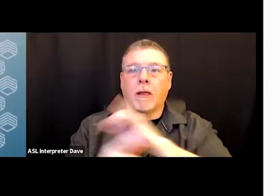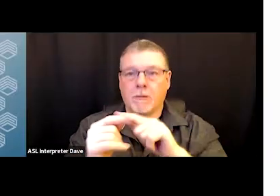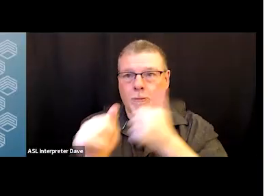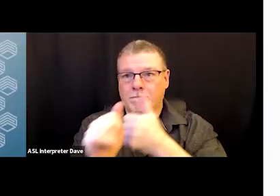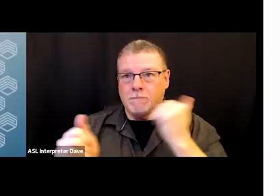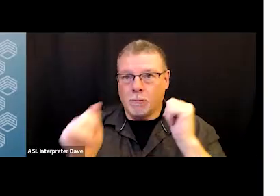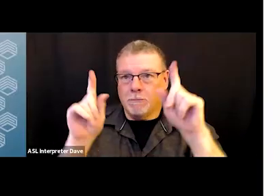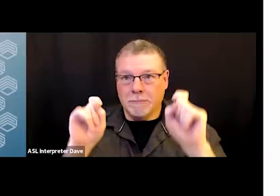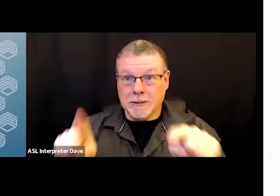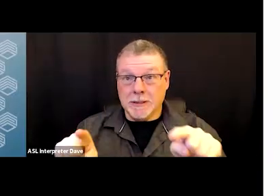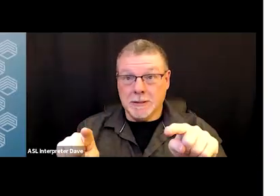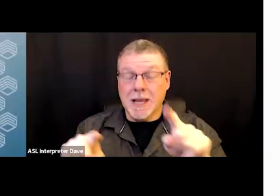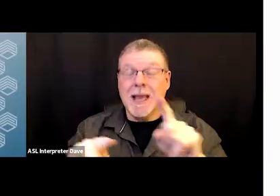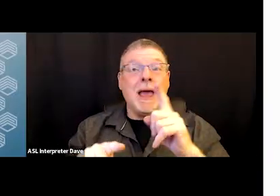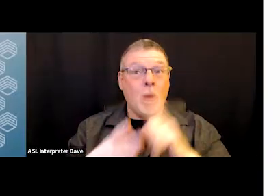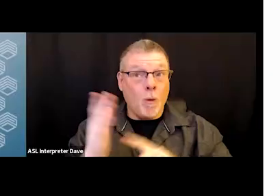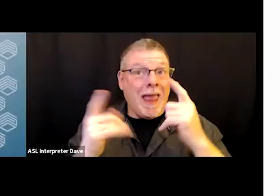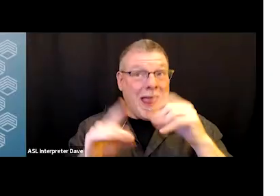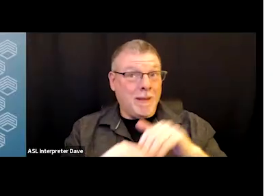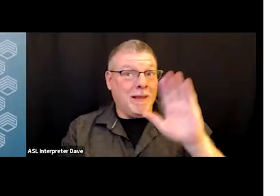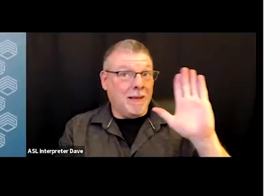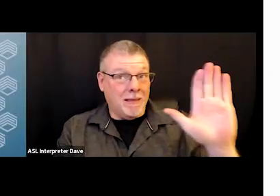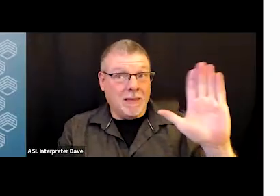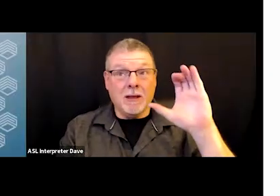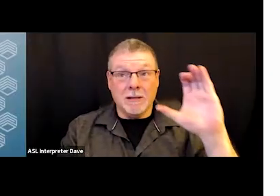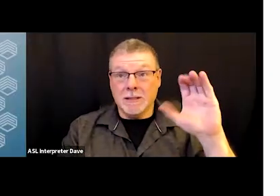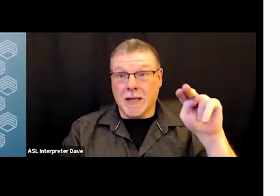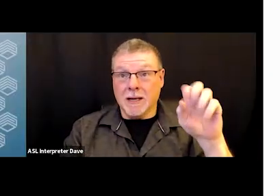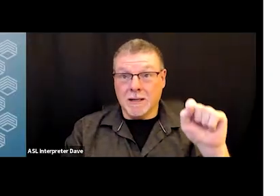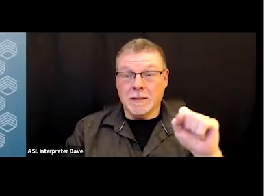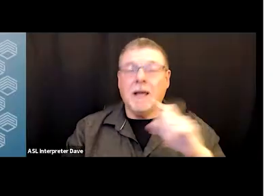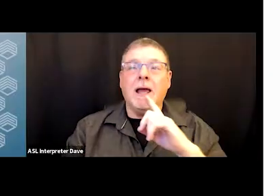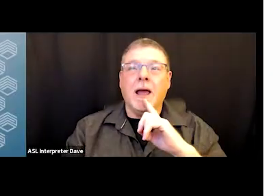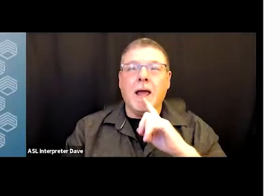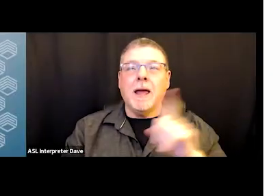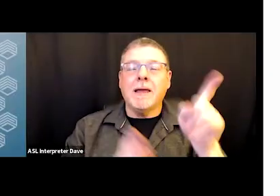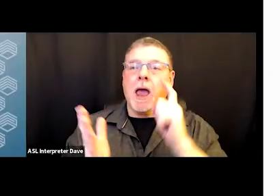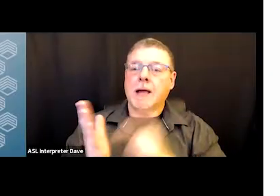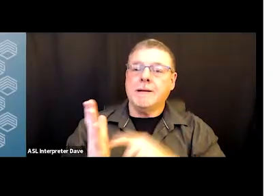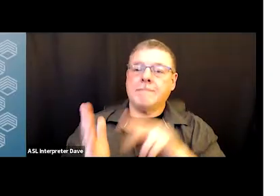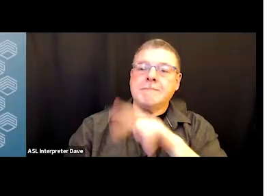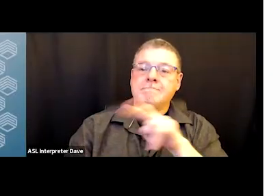What's actually happening in their central nervous system is that they've identified this situation as a threat